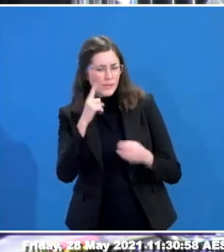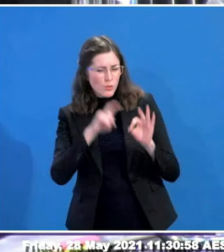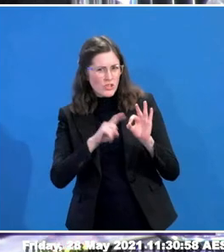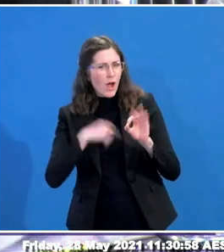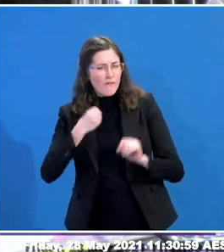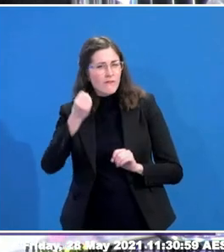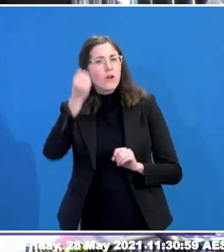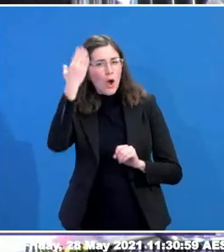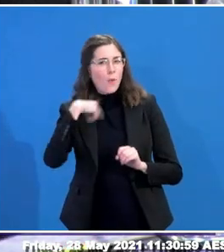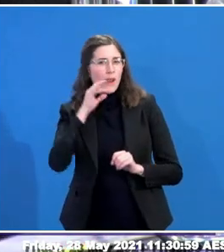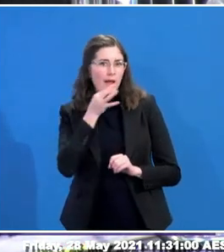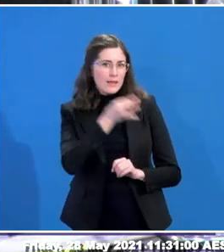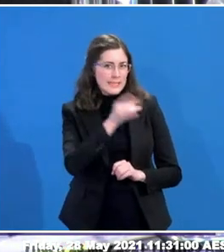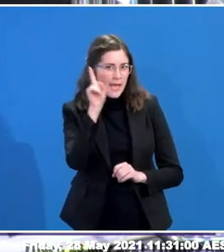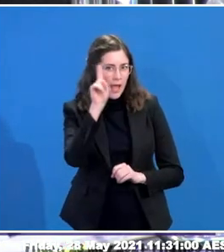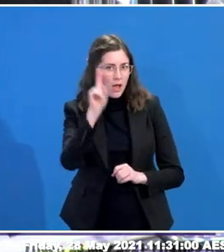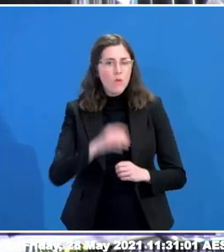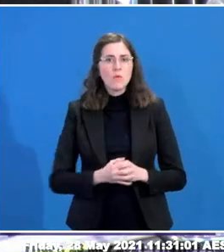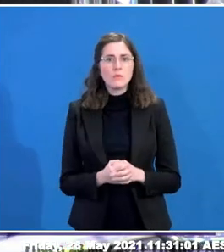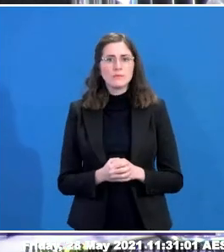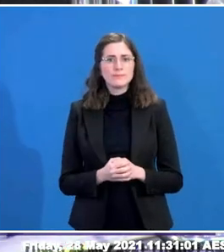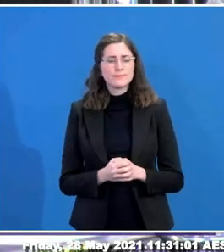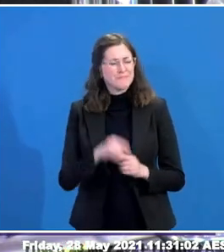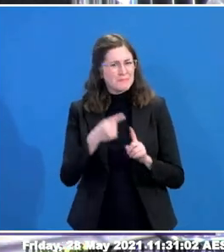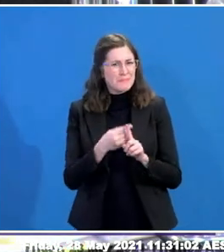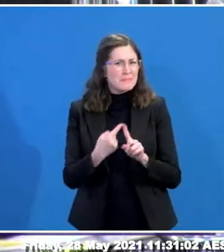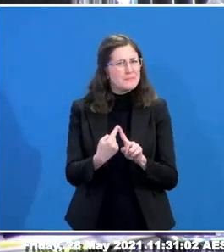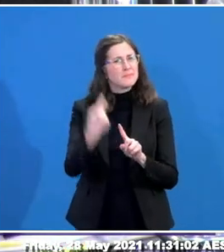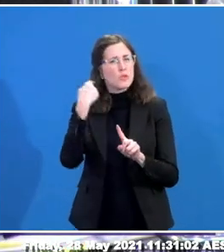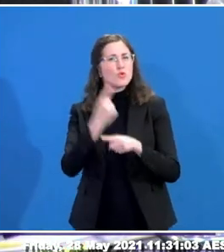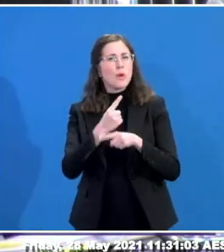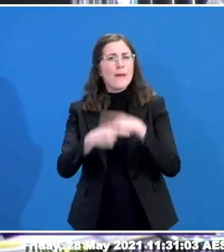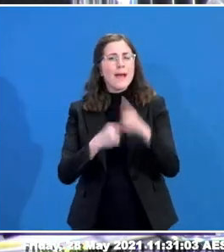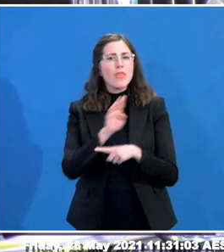the Board meeting of 22 August.